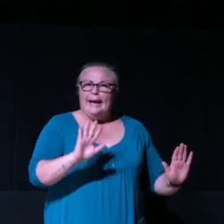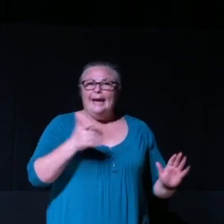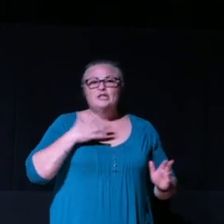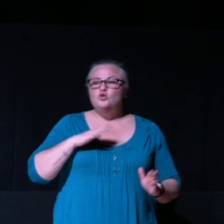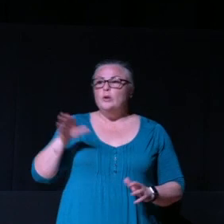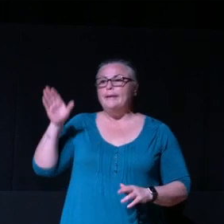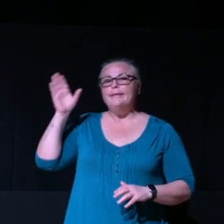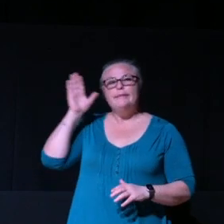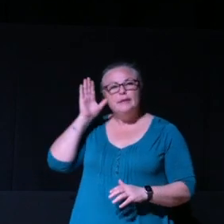And I remember